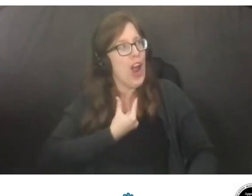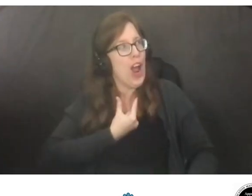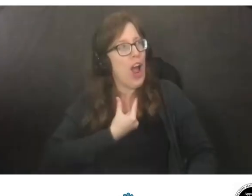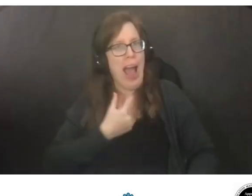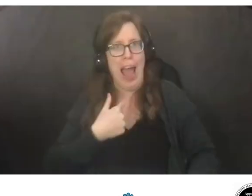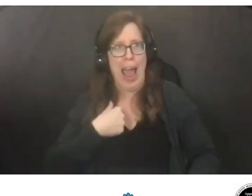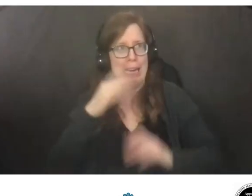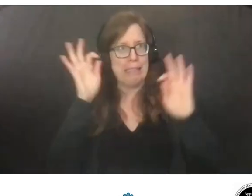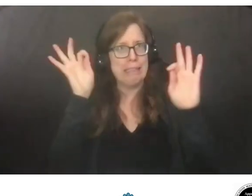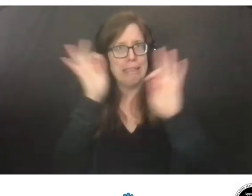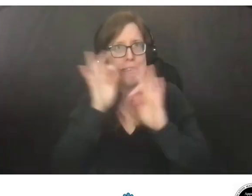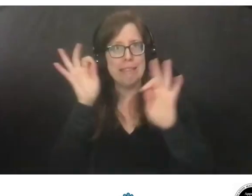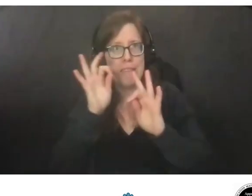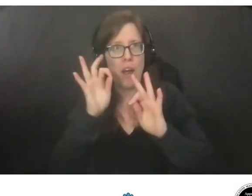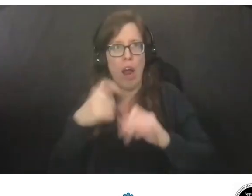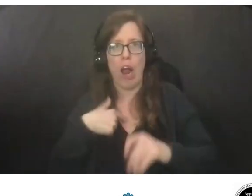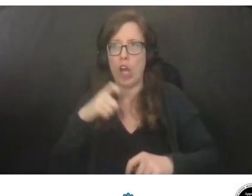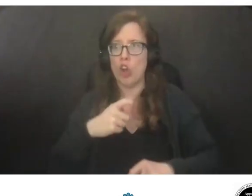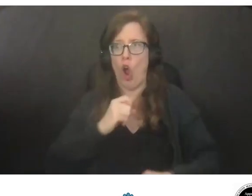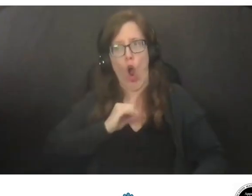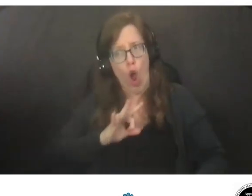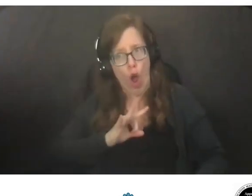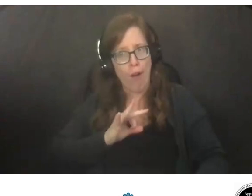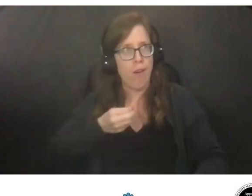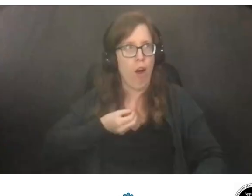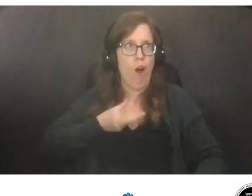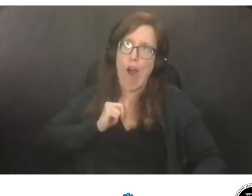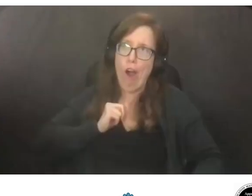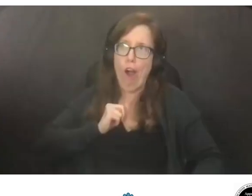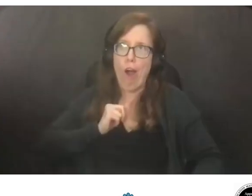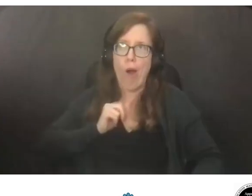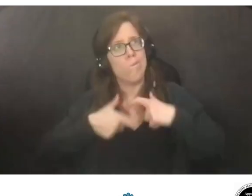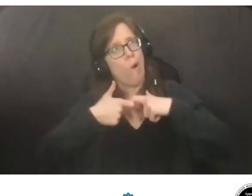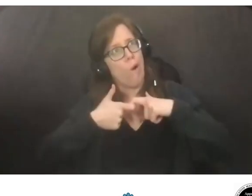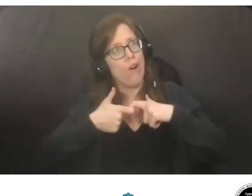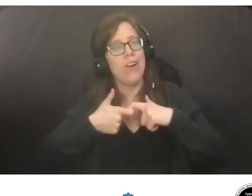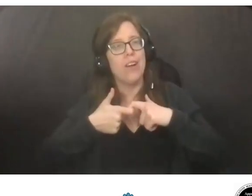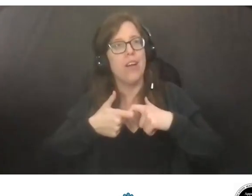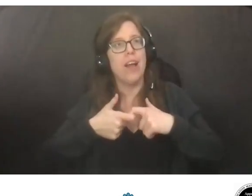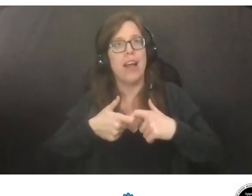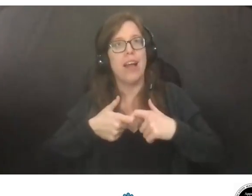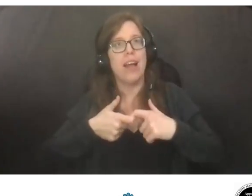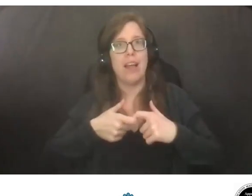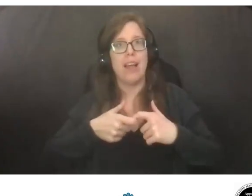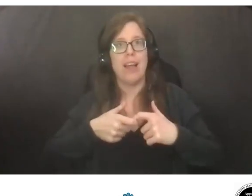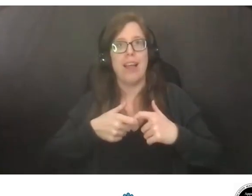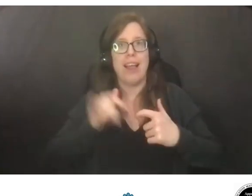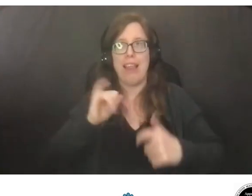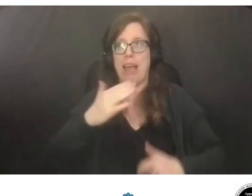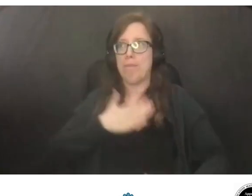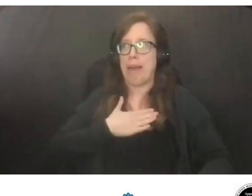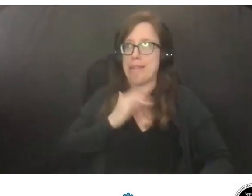I didn't know that there were, like, times I should wear it, and times I shouldn't wear it." Which was my bad as a Teacher the Deaf and Hard of Hearing.